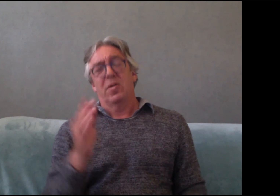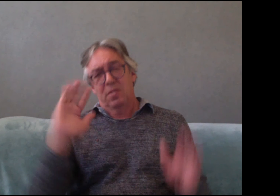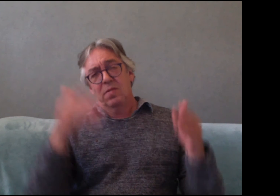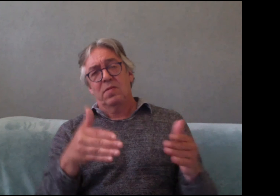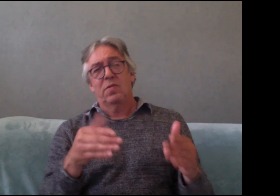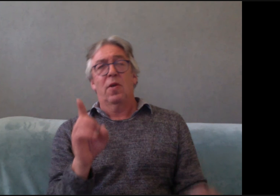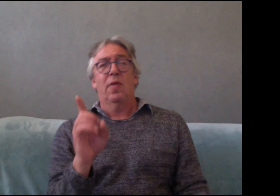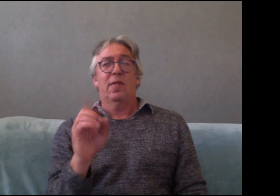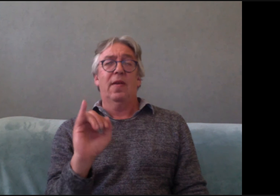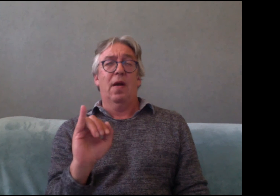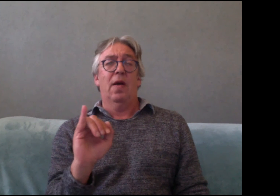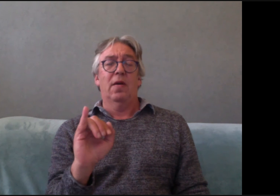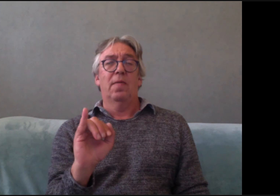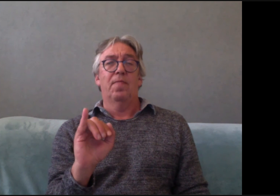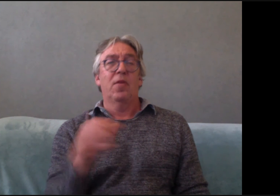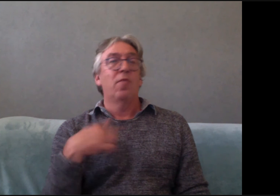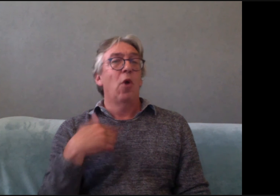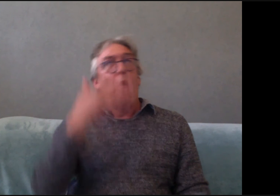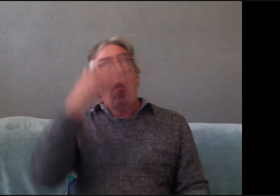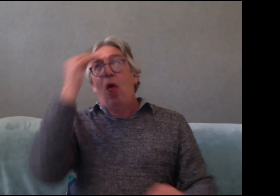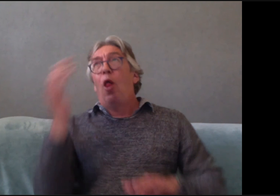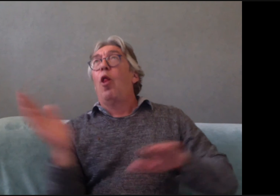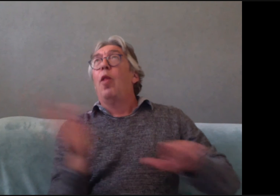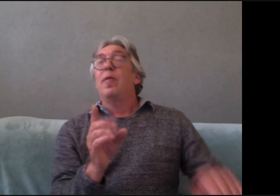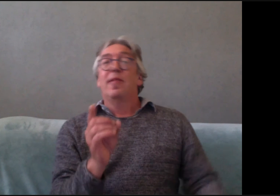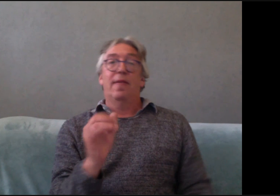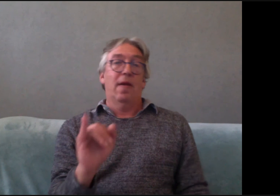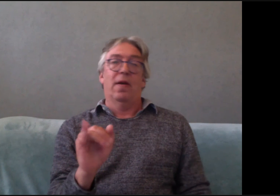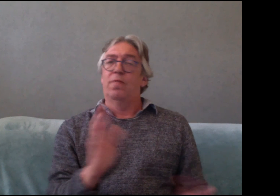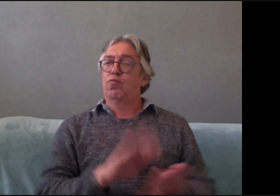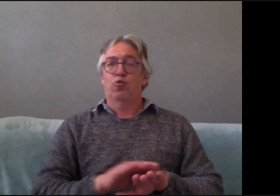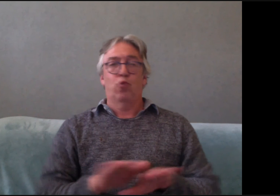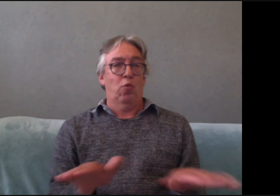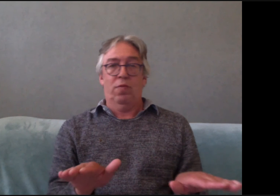We aren't dropping this line. Absolutely not. Let's say